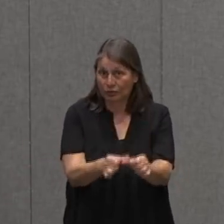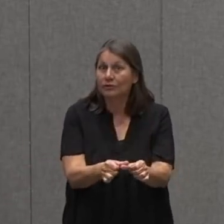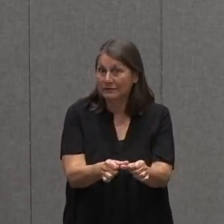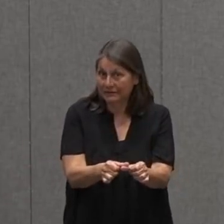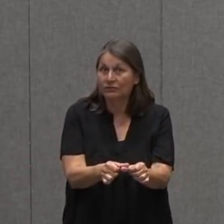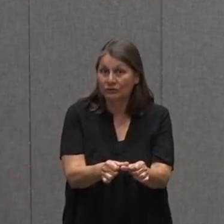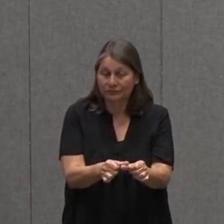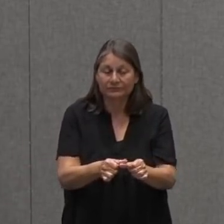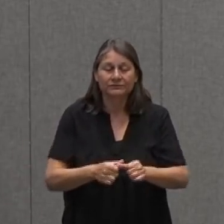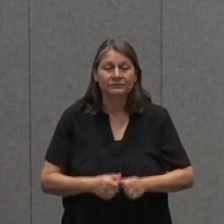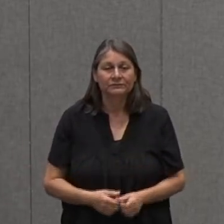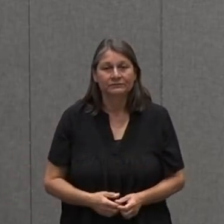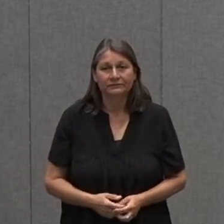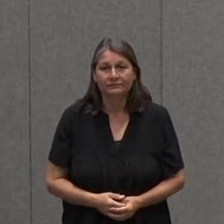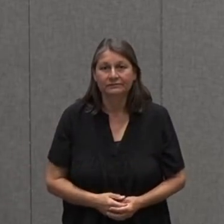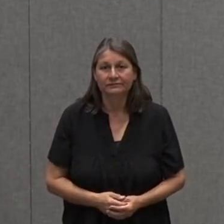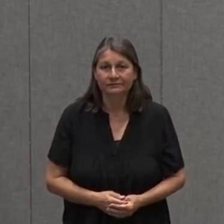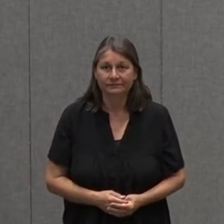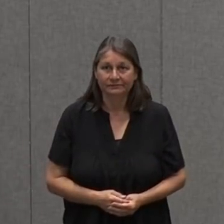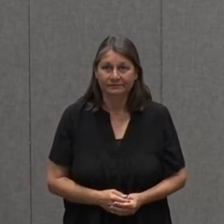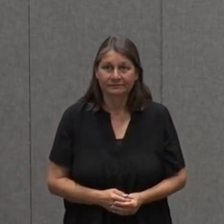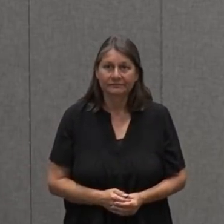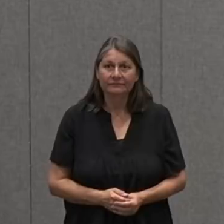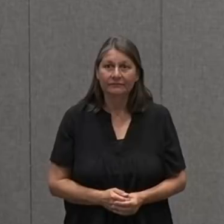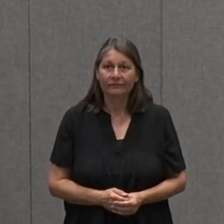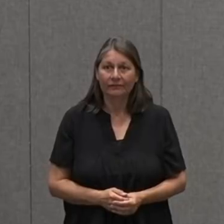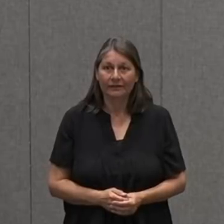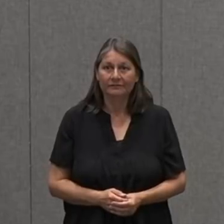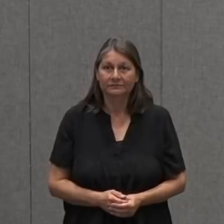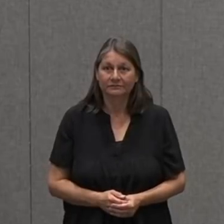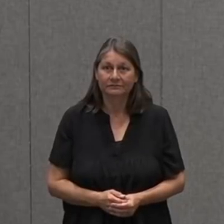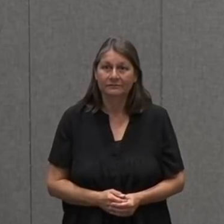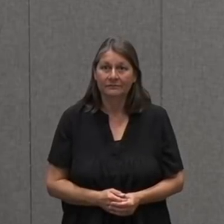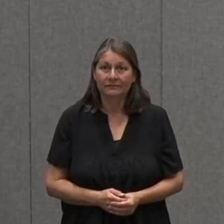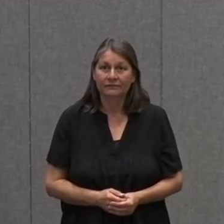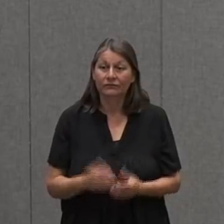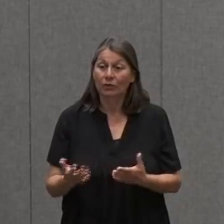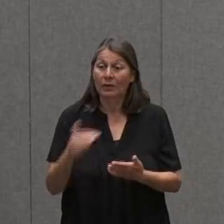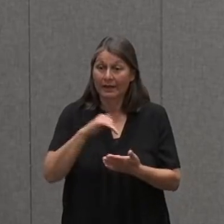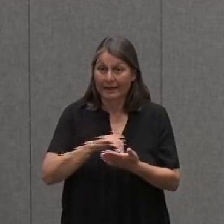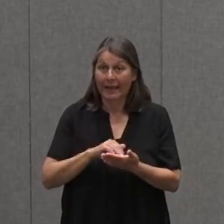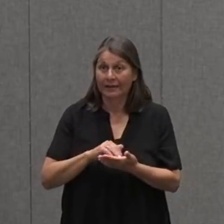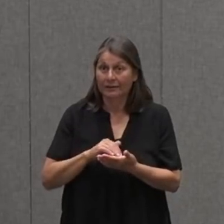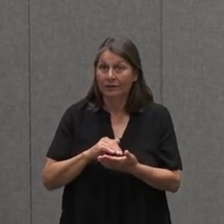the work that we are continuing to do today, and we will build on that in our next episode.